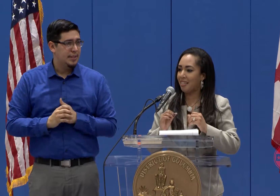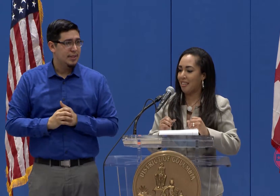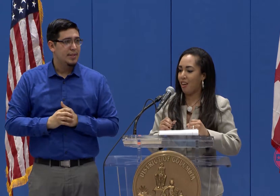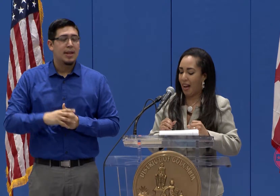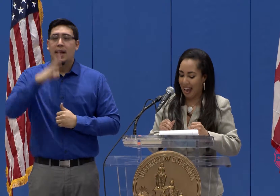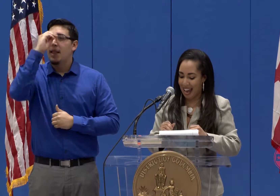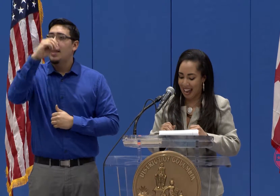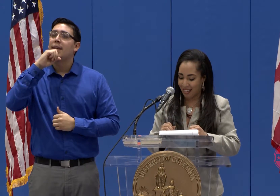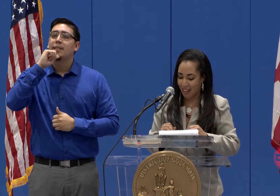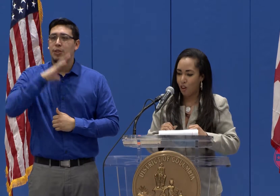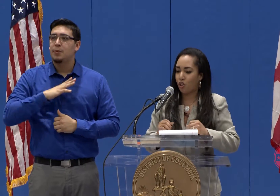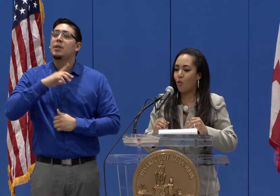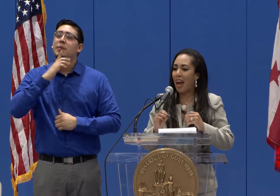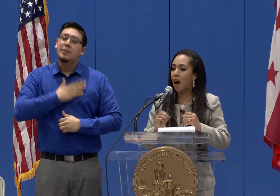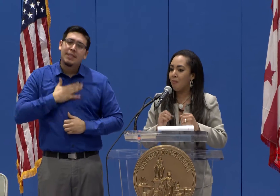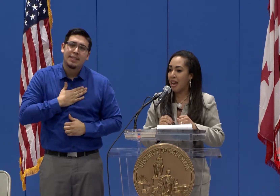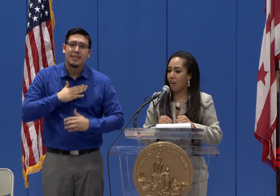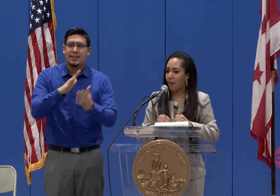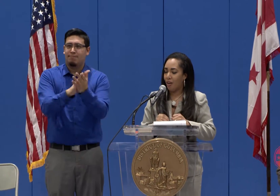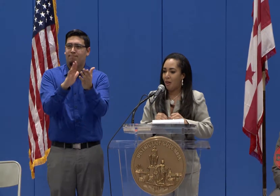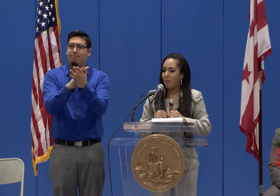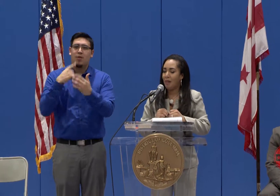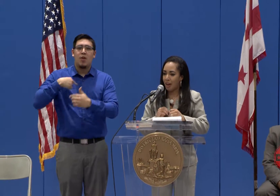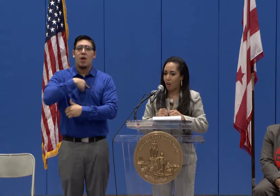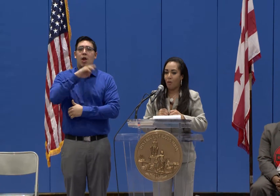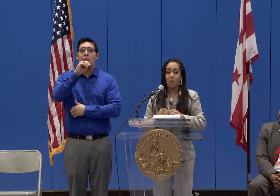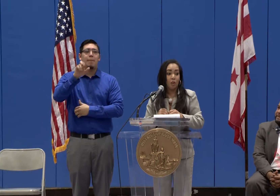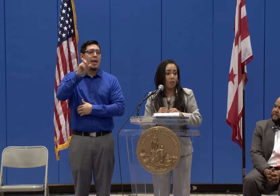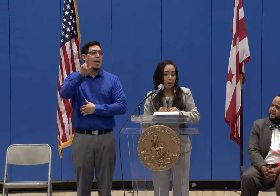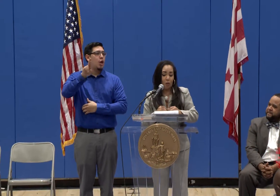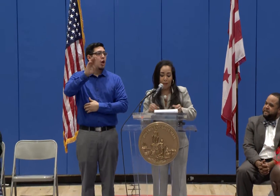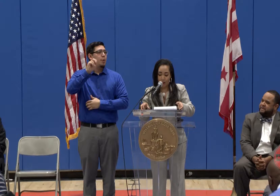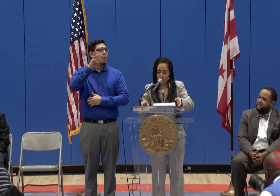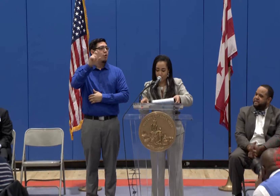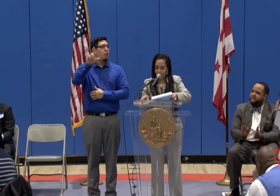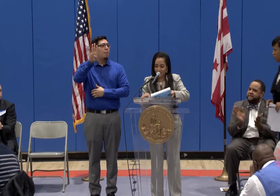GIVE US A HAND TO OUR MAYOR, MAYOR MURIEL BOWSER.